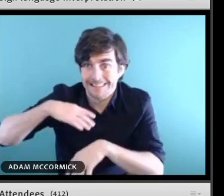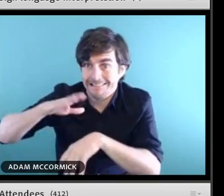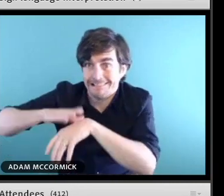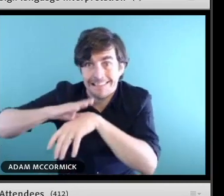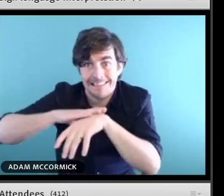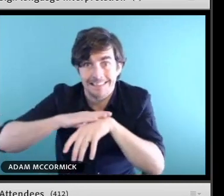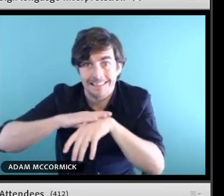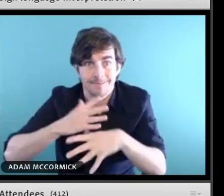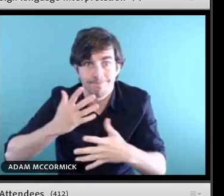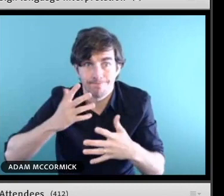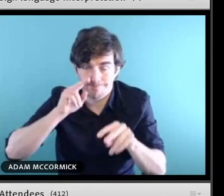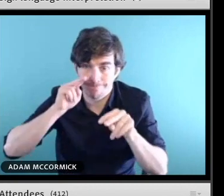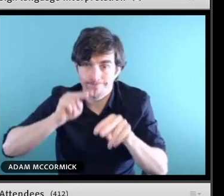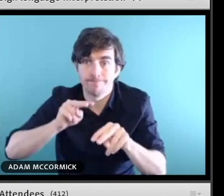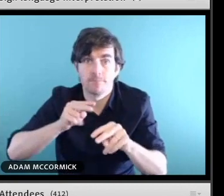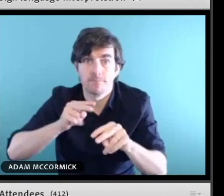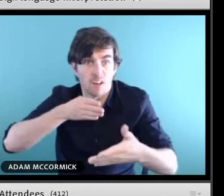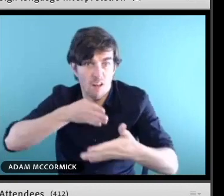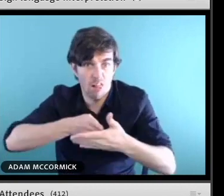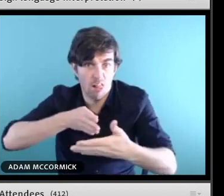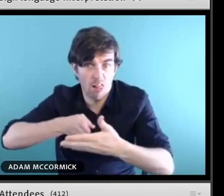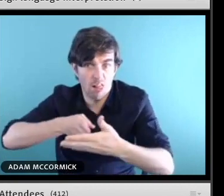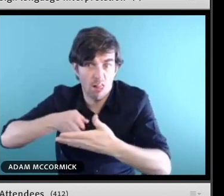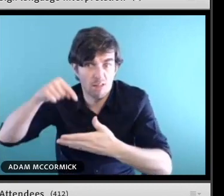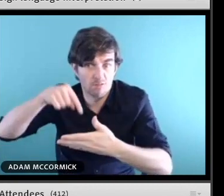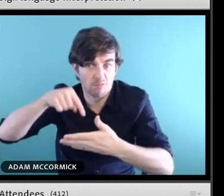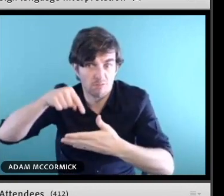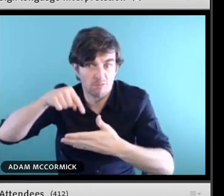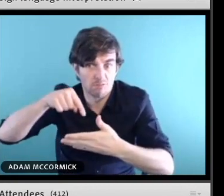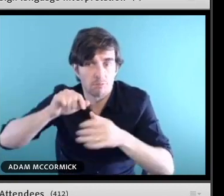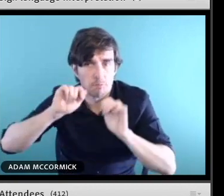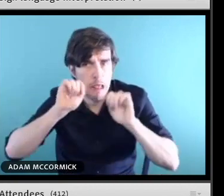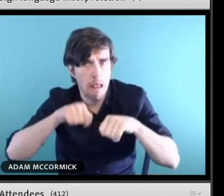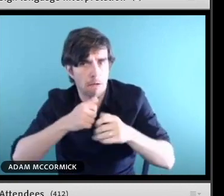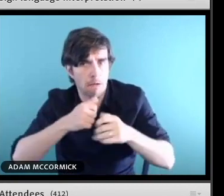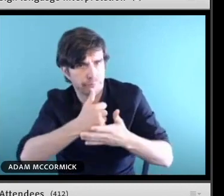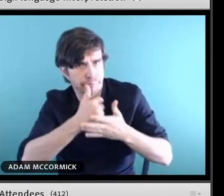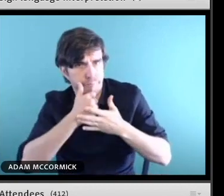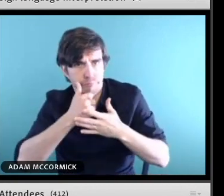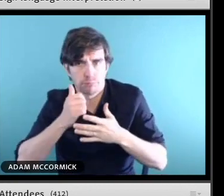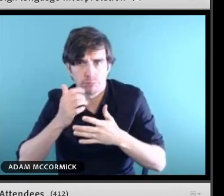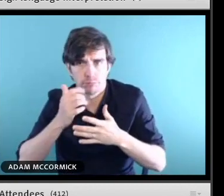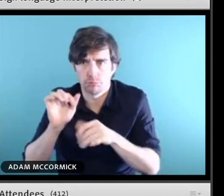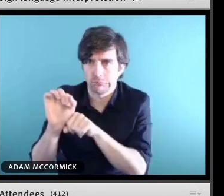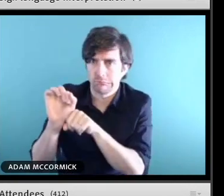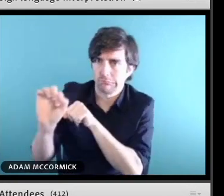we're recommending for a broader population. It also really emphasizes the importance of